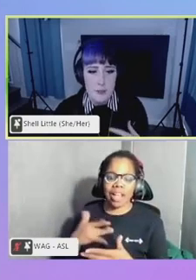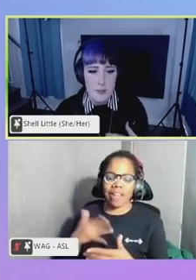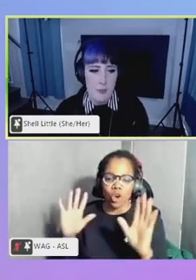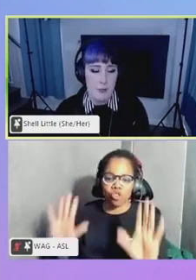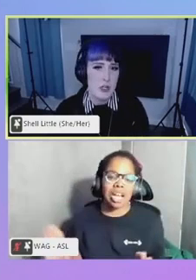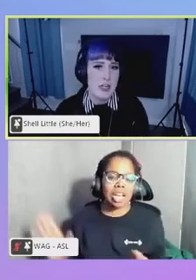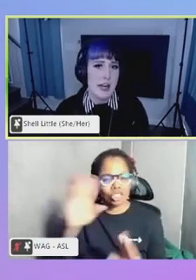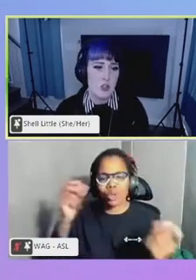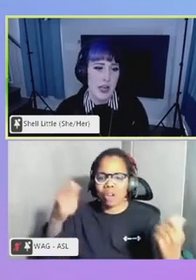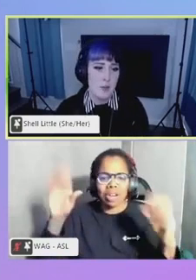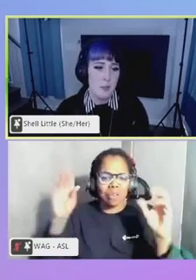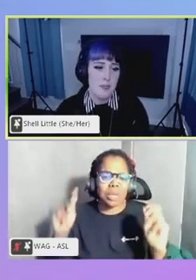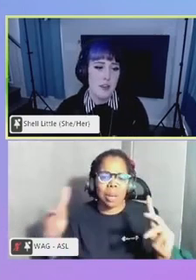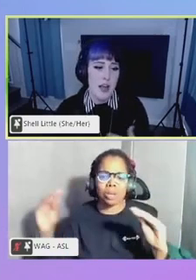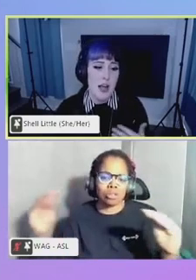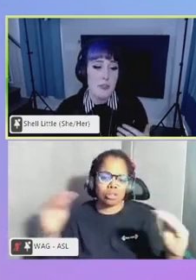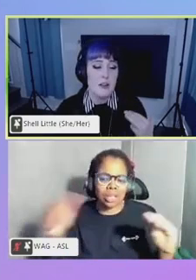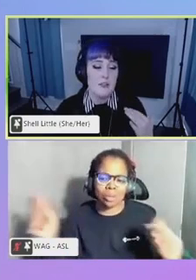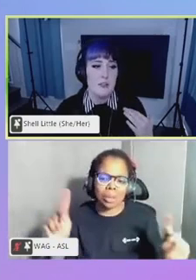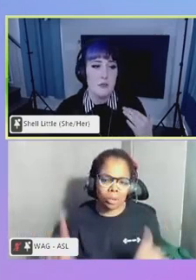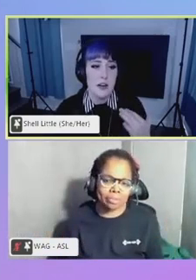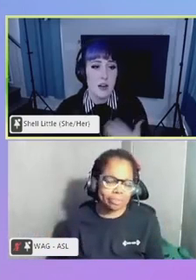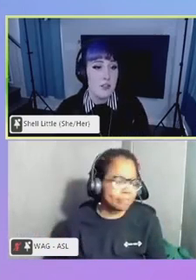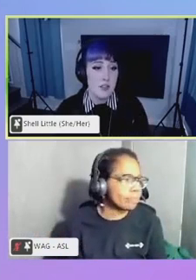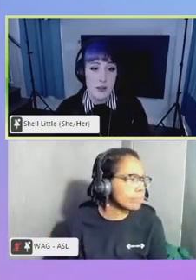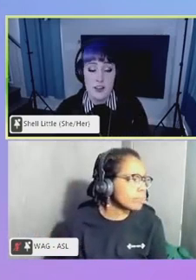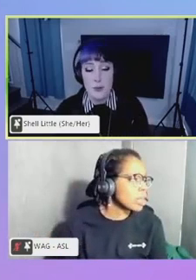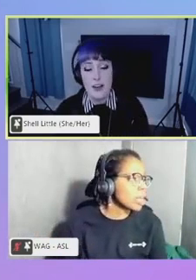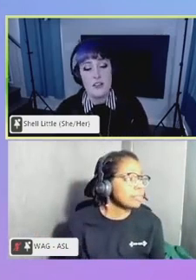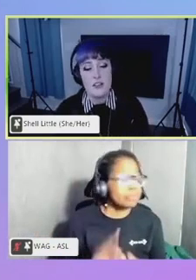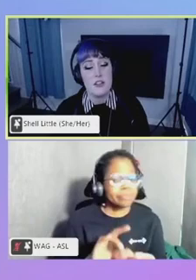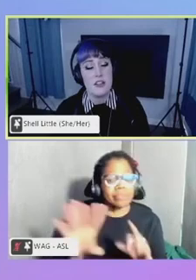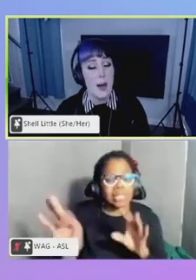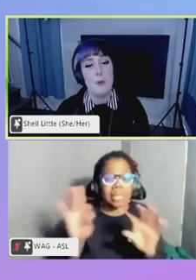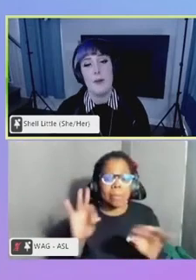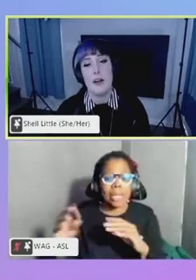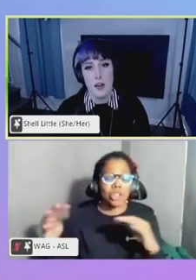finally relaxed, New York, that is important. Finally had internalized it. It was like, at the end